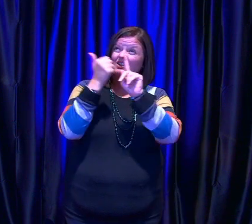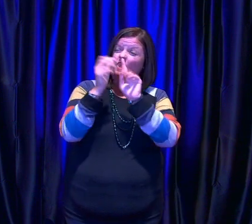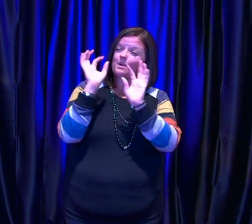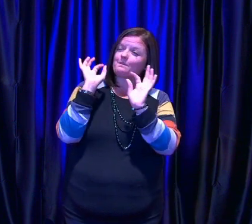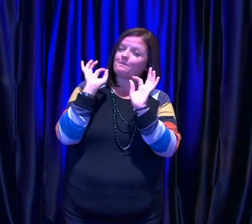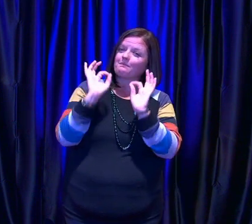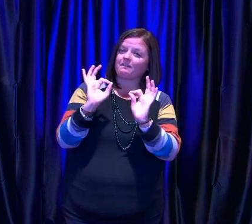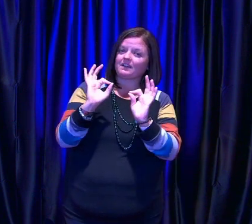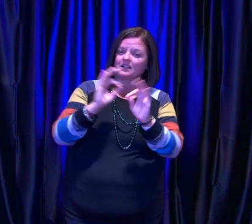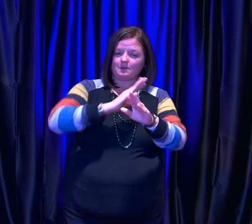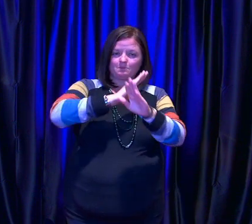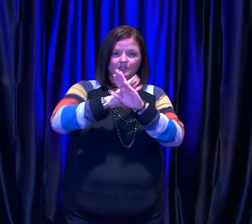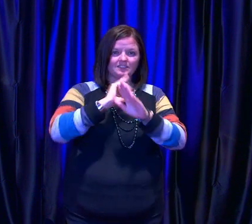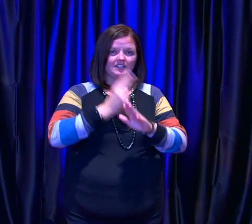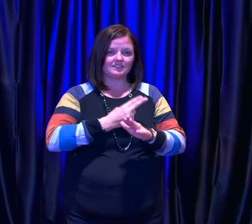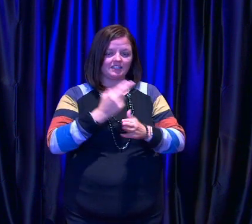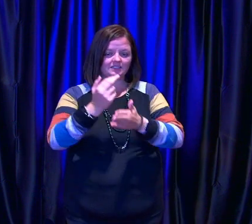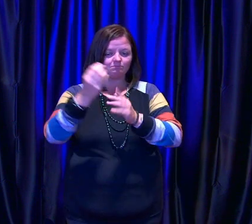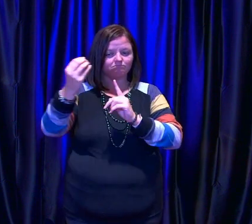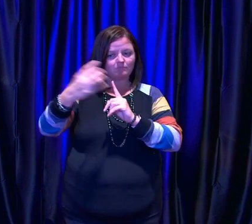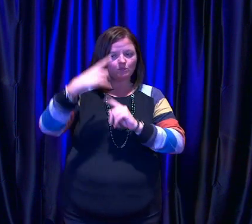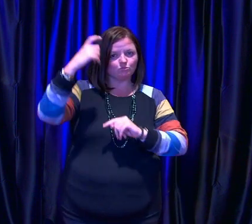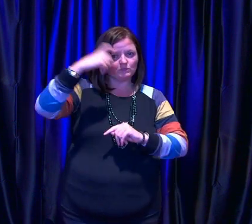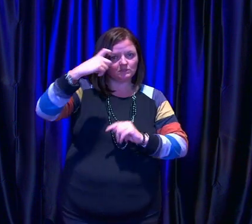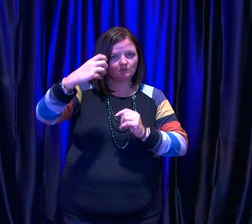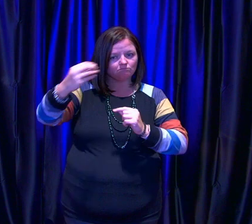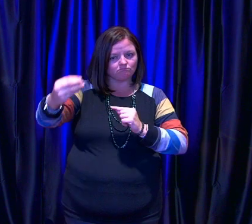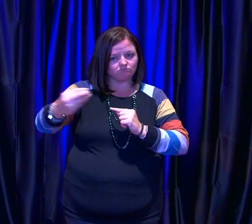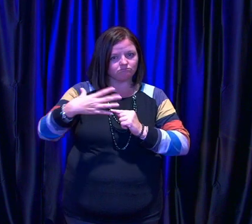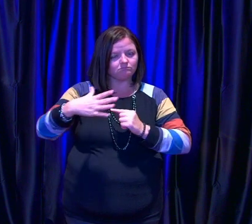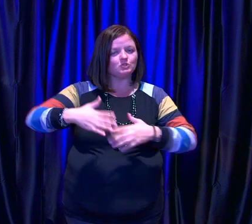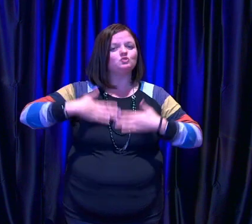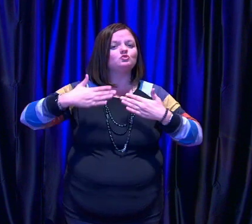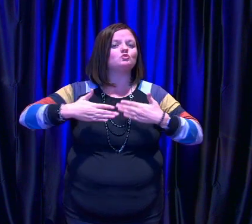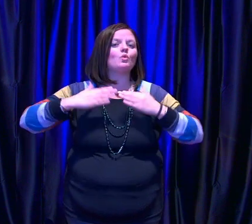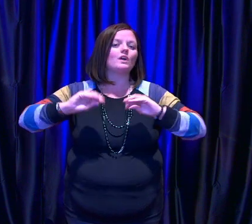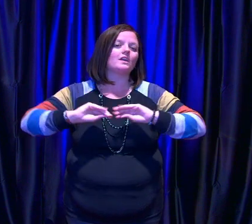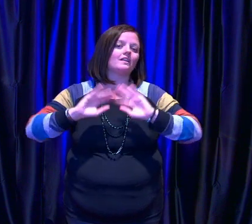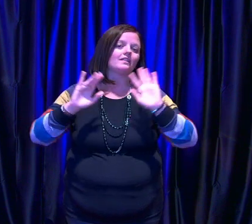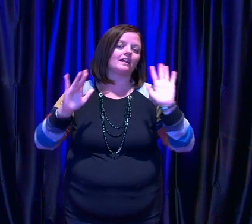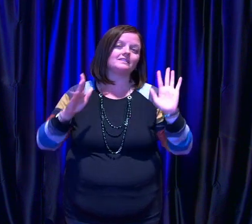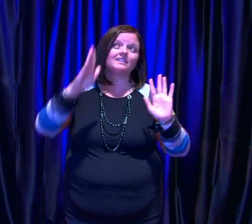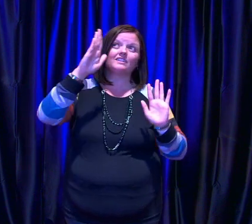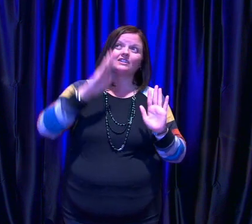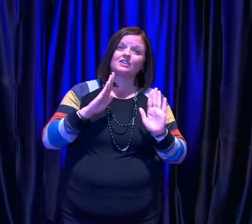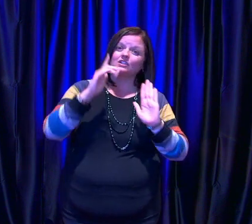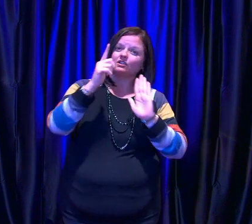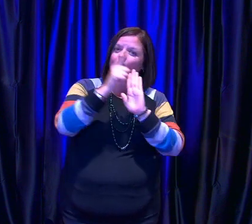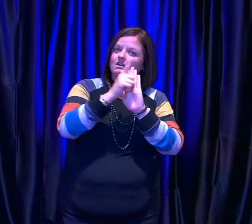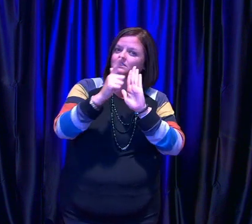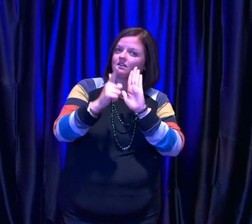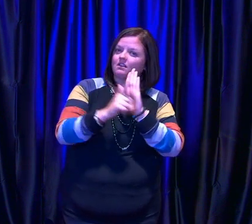make us wise and give us joy and light God's laws are pure